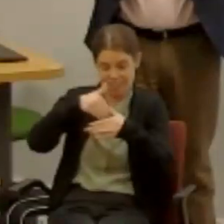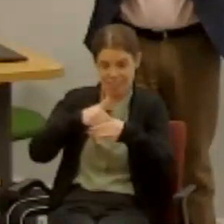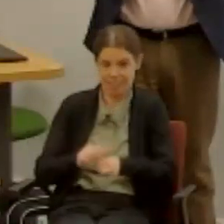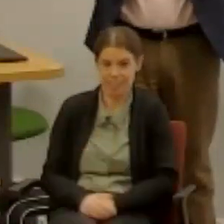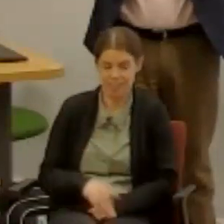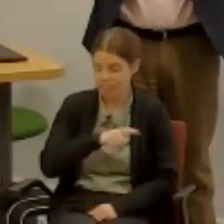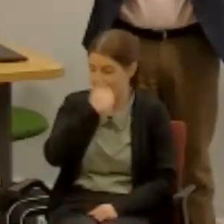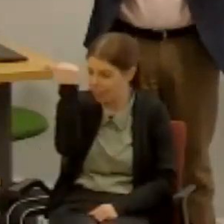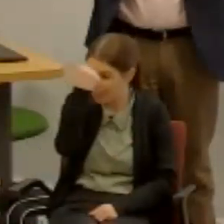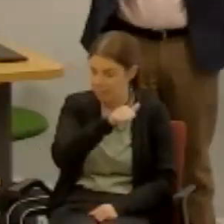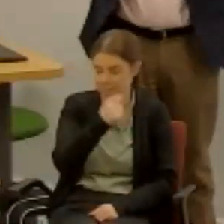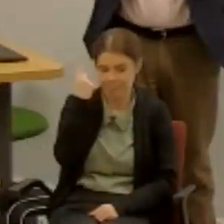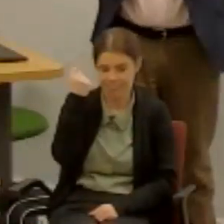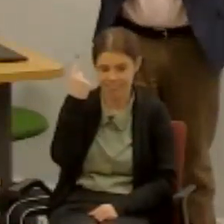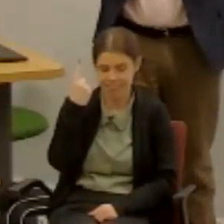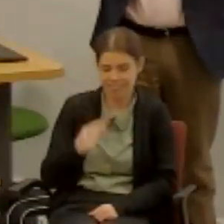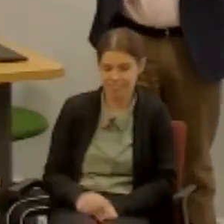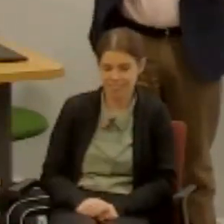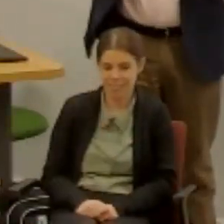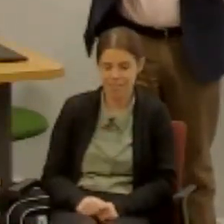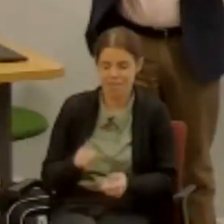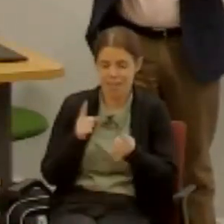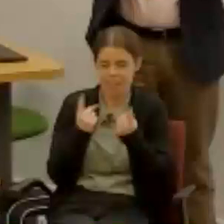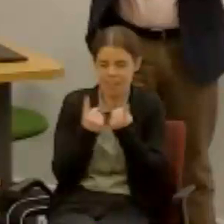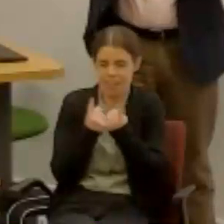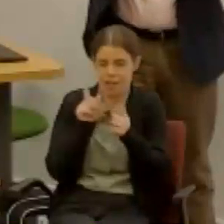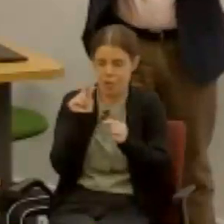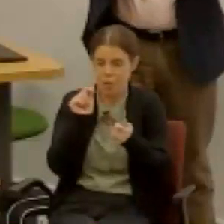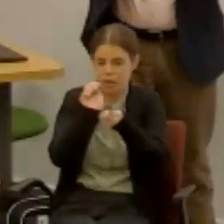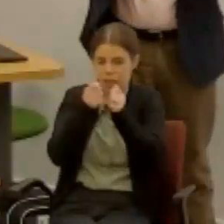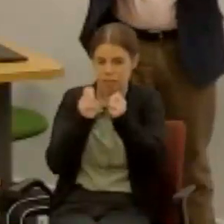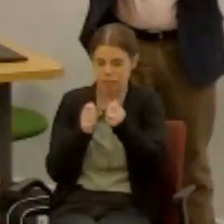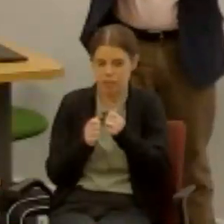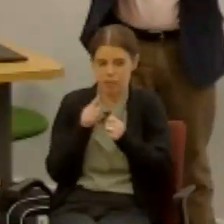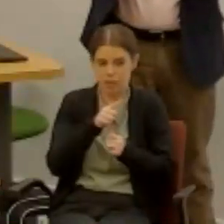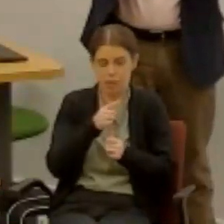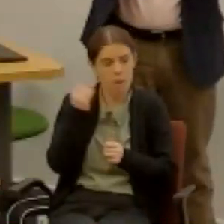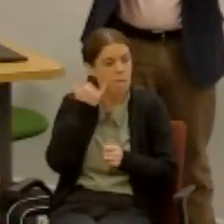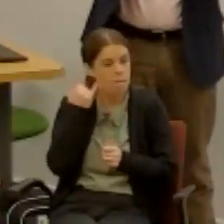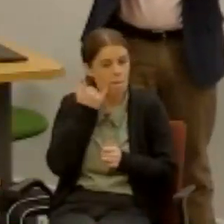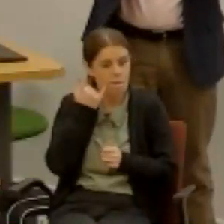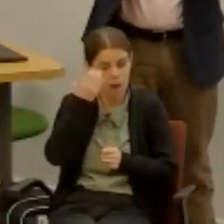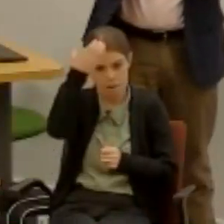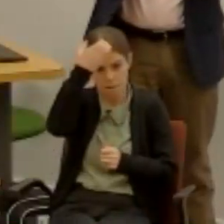And it obviously needs a bit of refinement. But actually, this bit the phone on front, I think, is the thing that's going to make